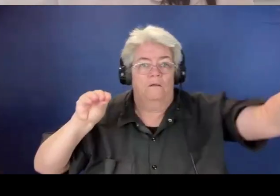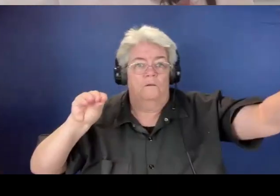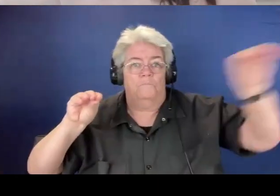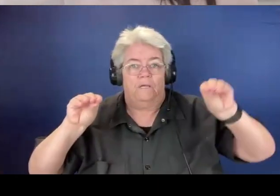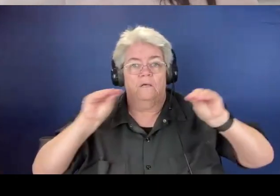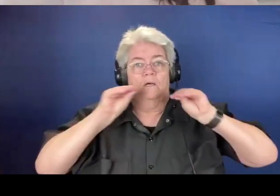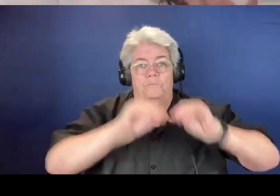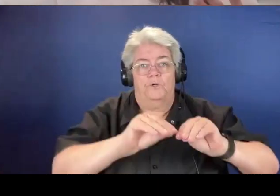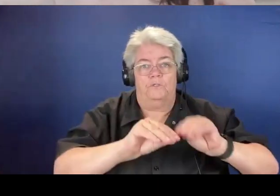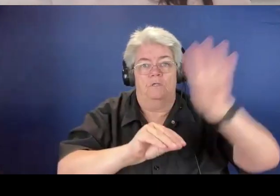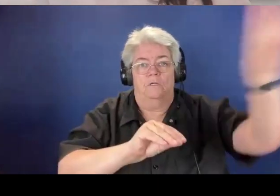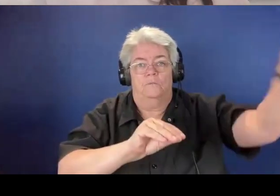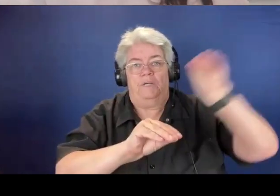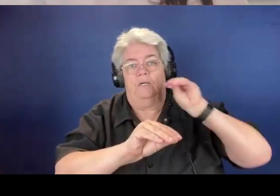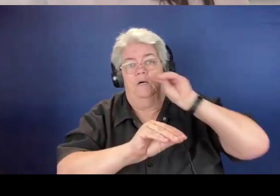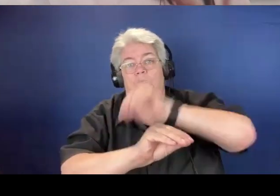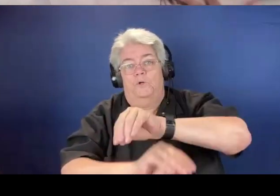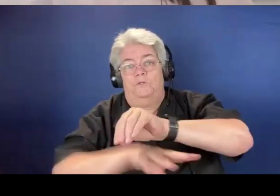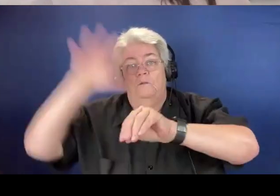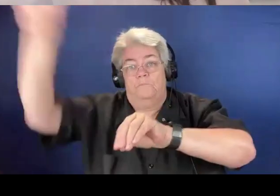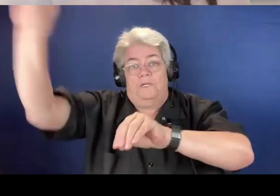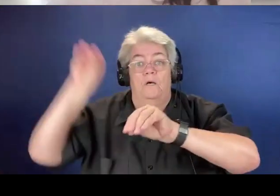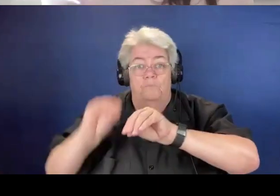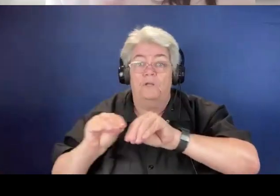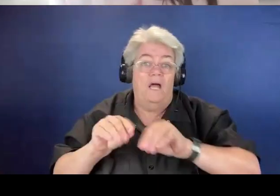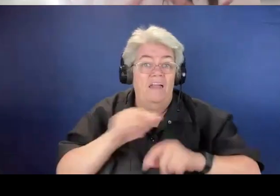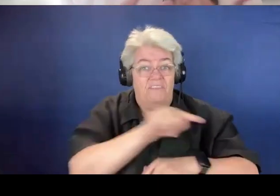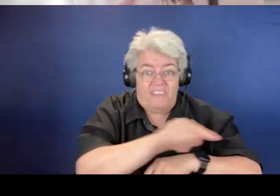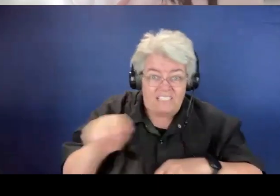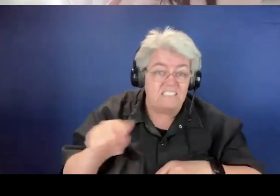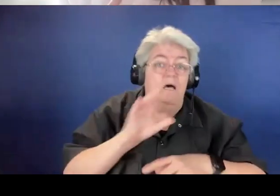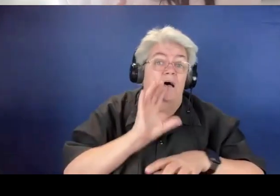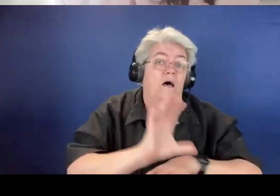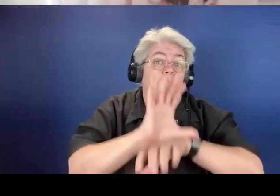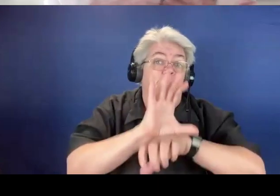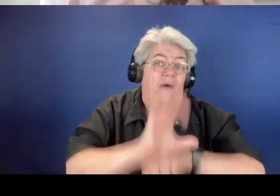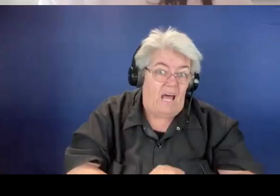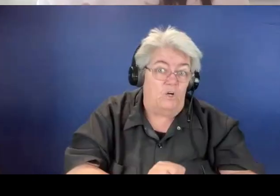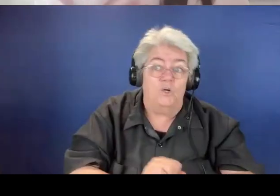linguists can study and describe and ultimately demonstrates that it's a